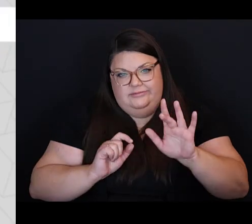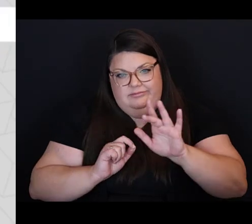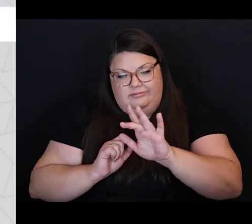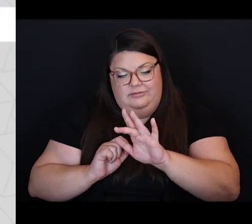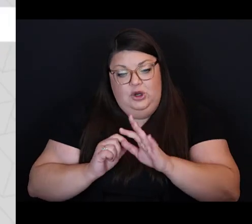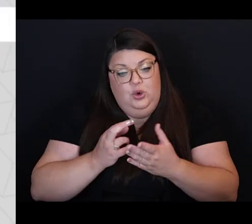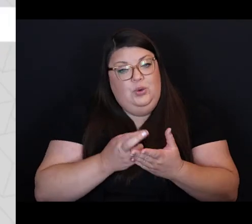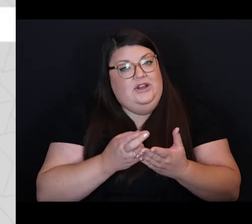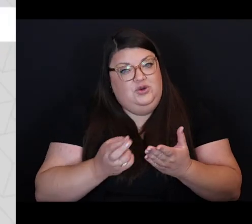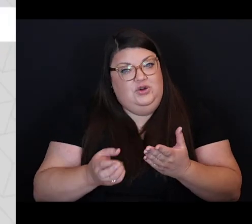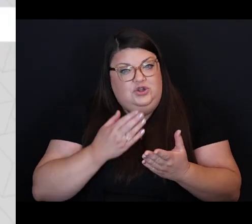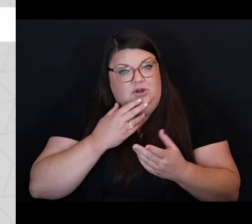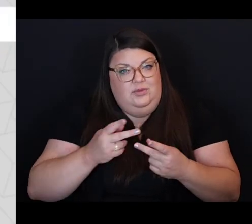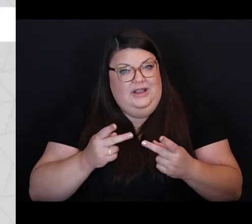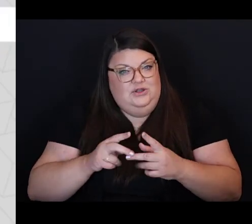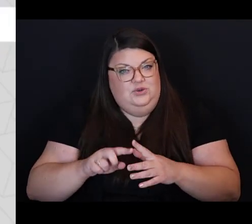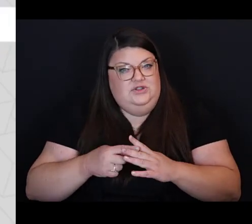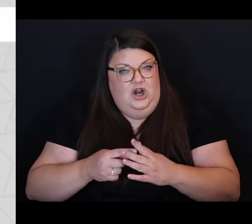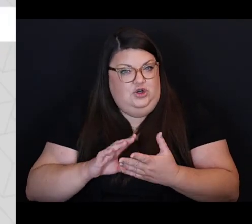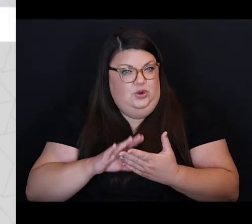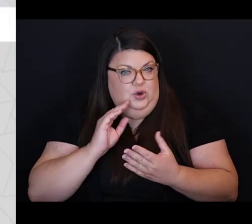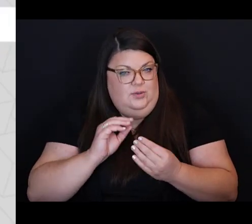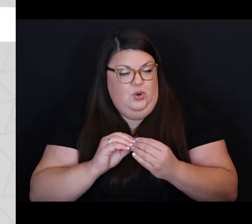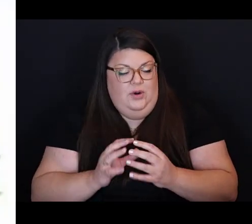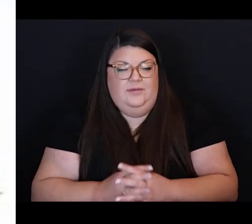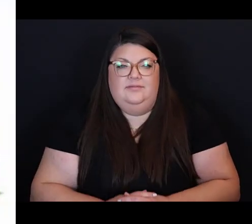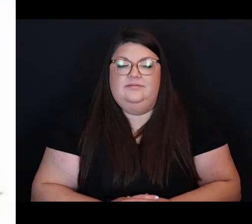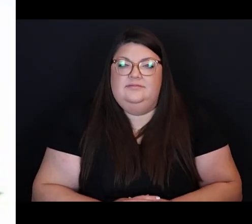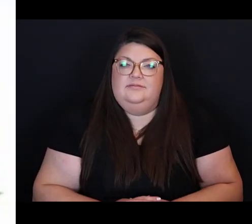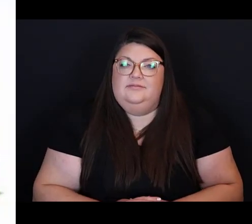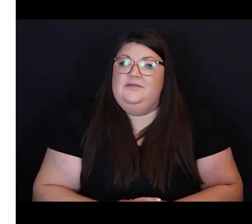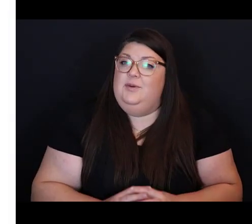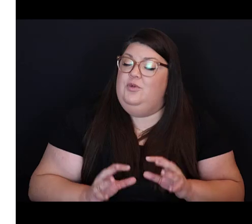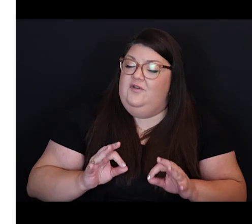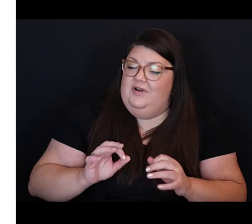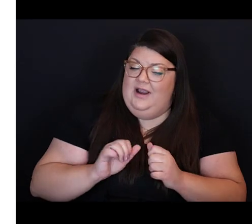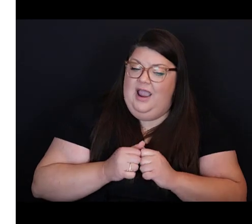start at the Resource tab to learn more. [Heather] Perfect. How can individuals